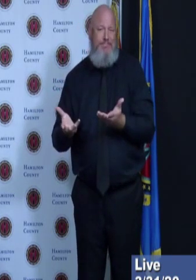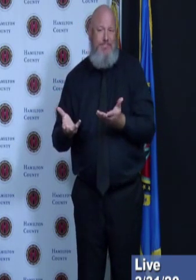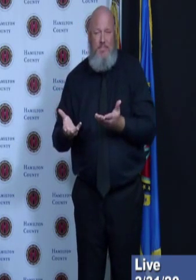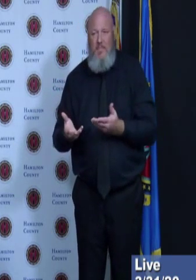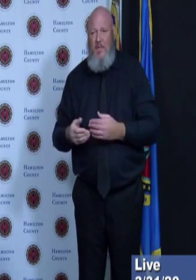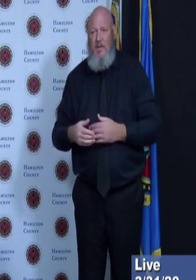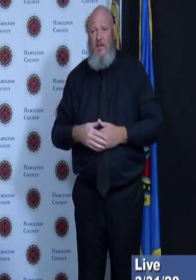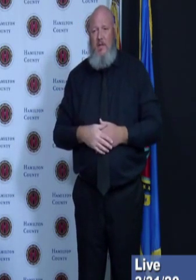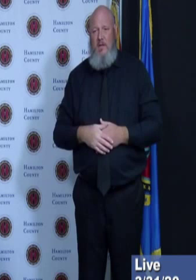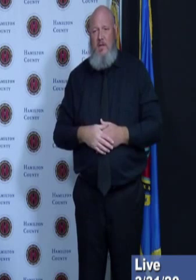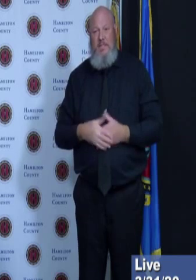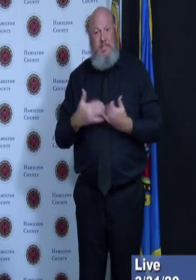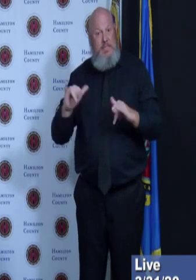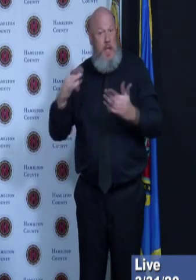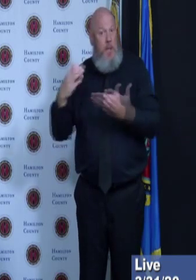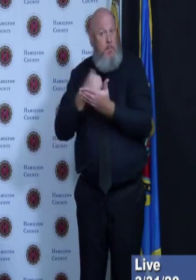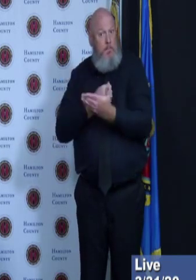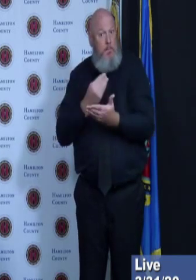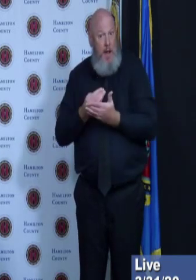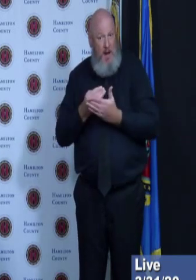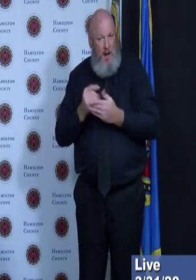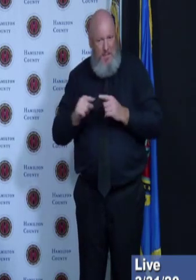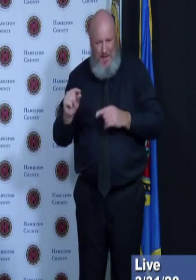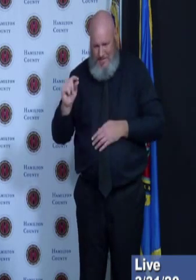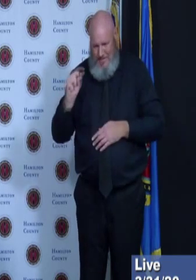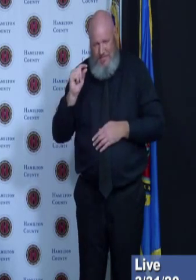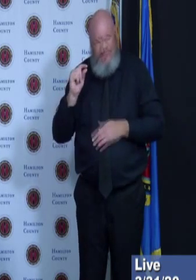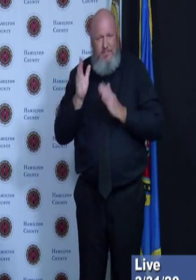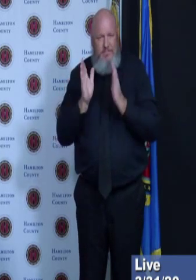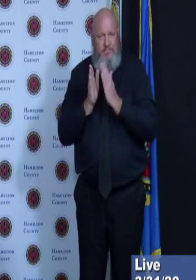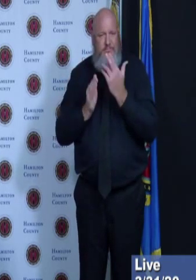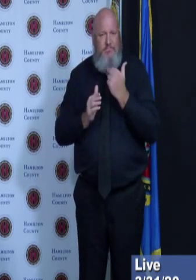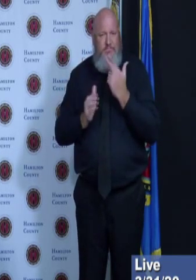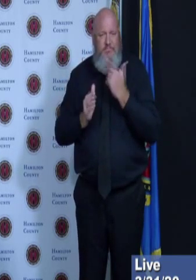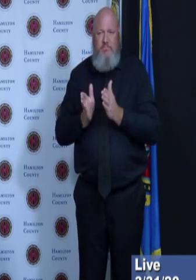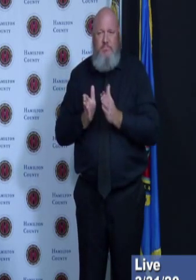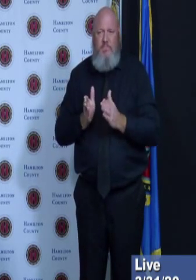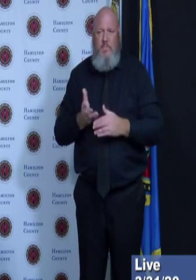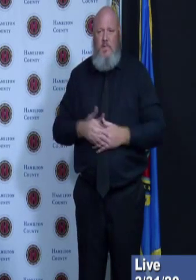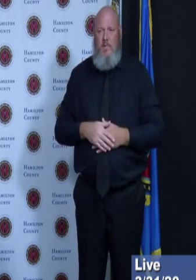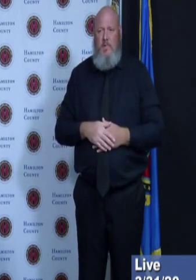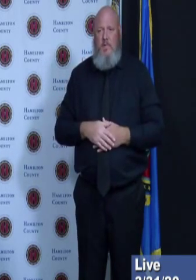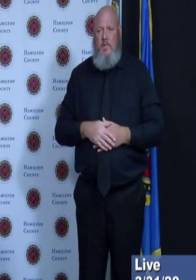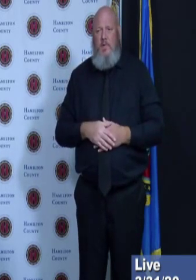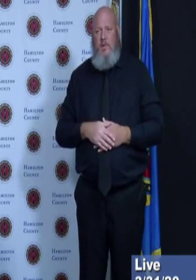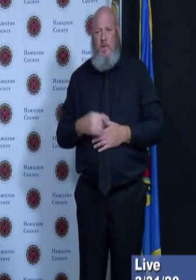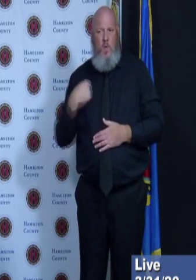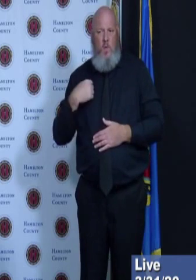know yeah it's it's good news I guess that what we are receiving from the